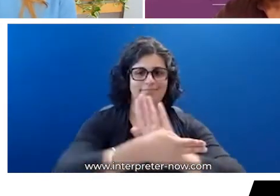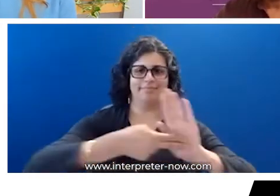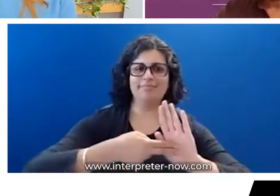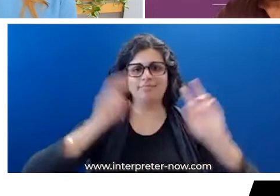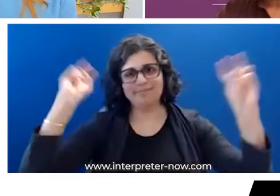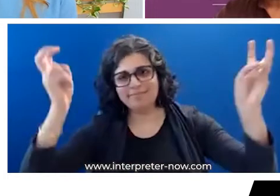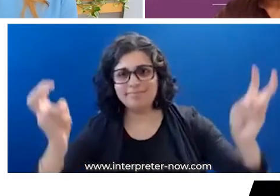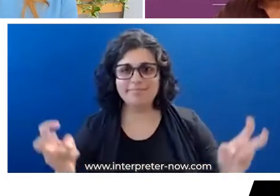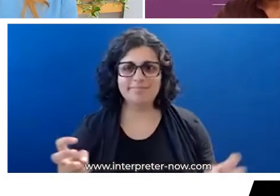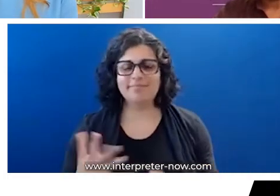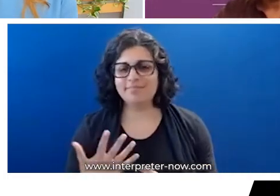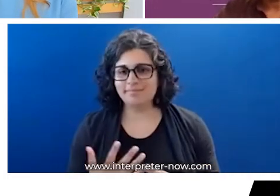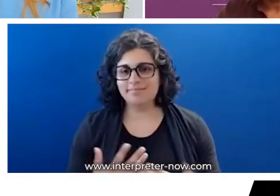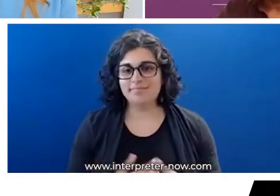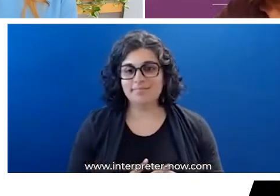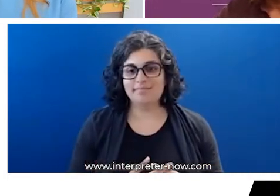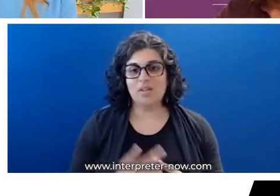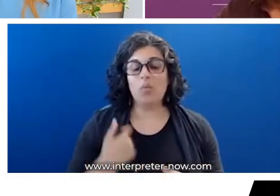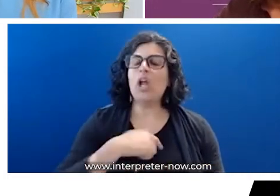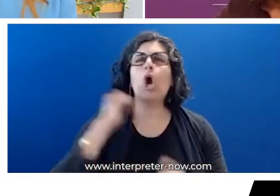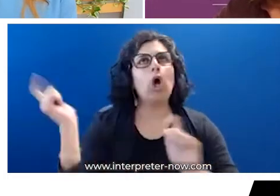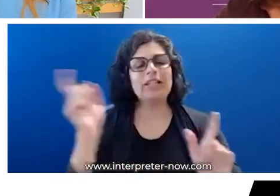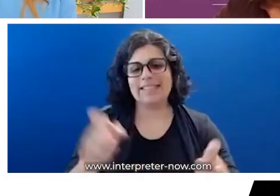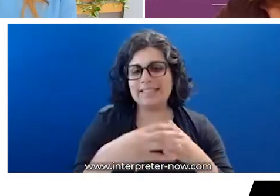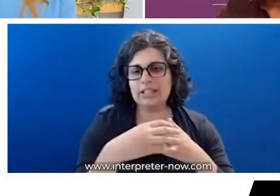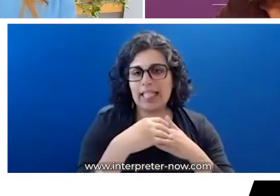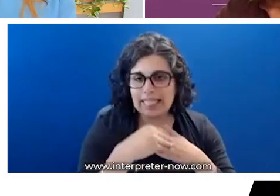that all of us lead, need to lead the change.